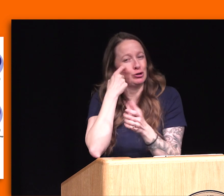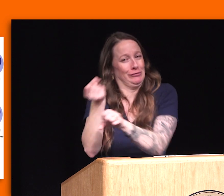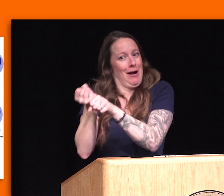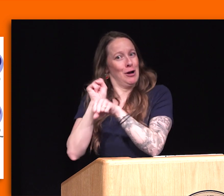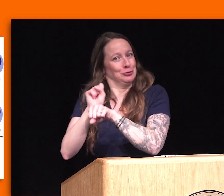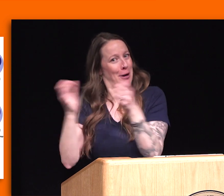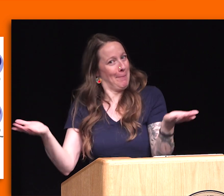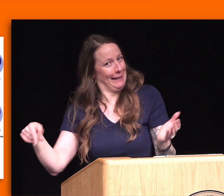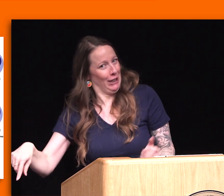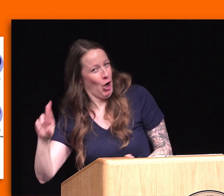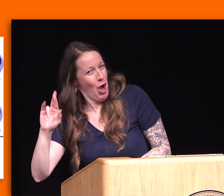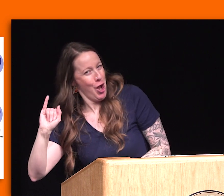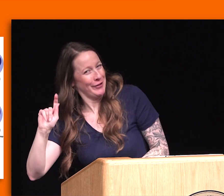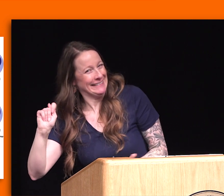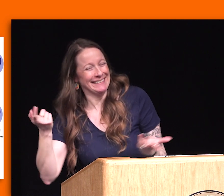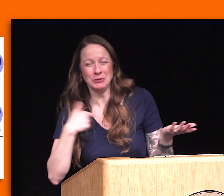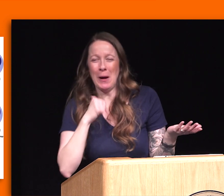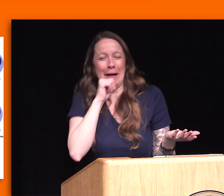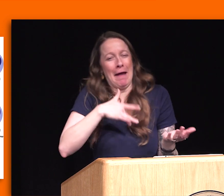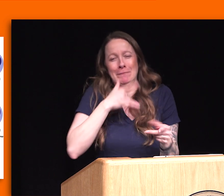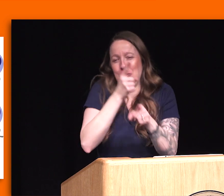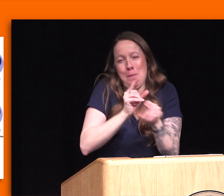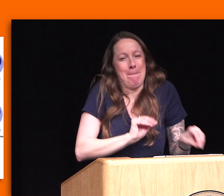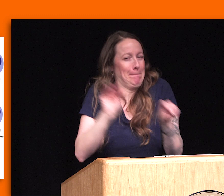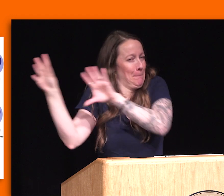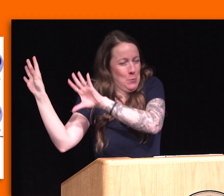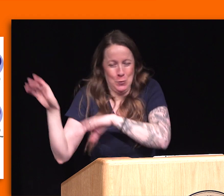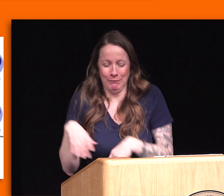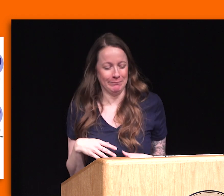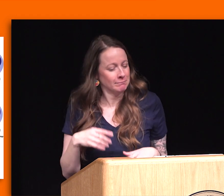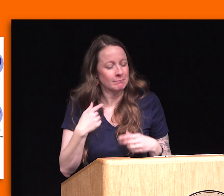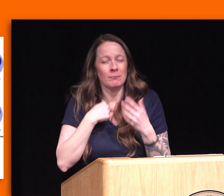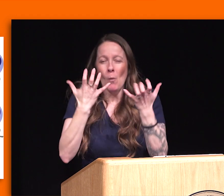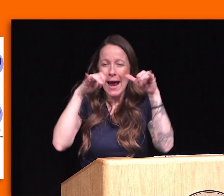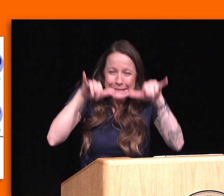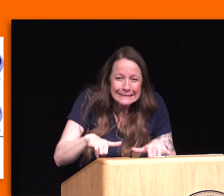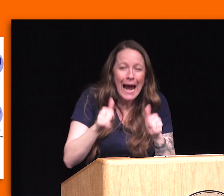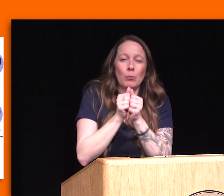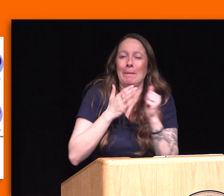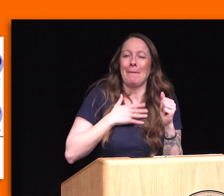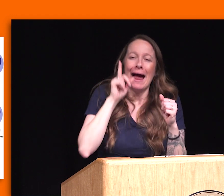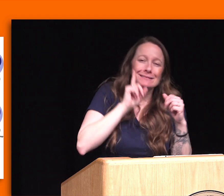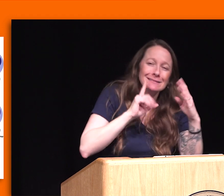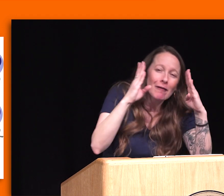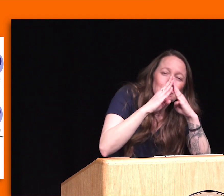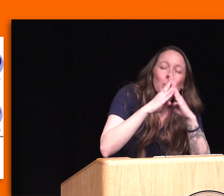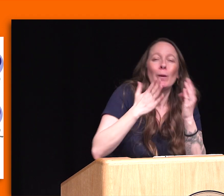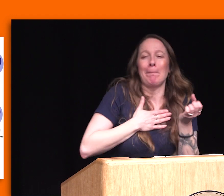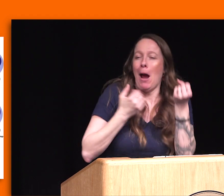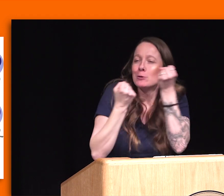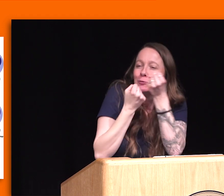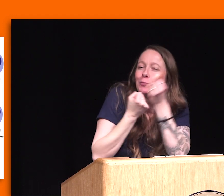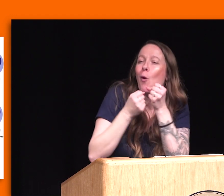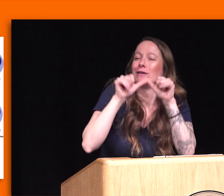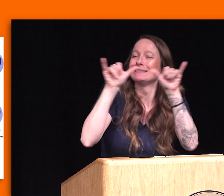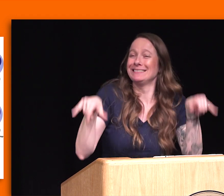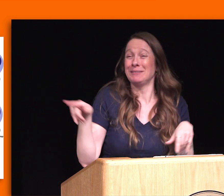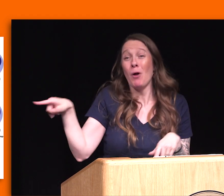And around the same time, my husband got a job here at RIT, so, I didn't feel right moving away from him. And I had my support system here.